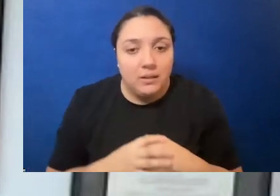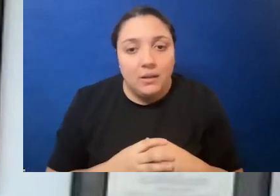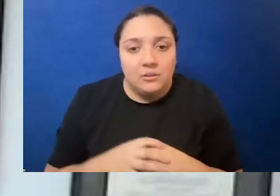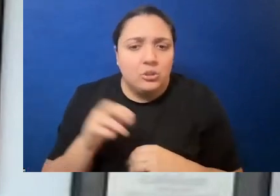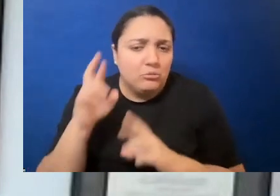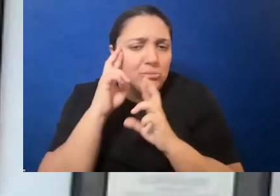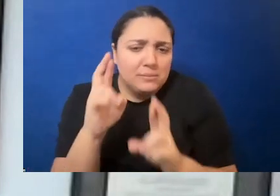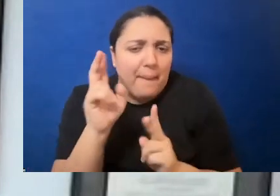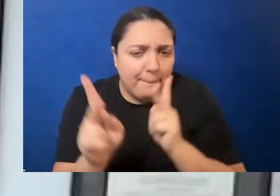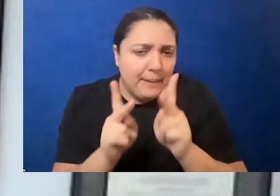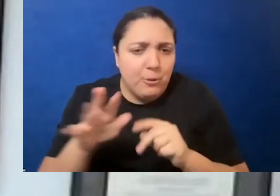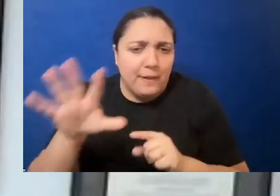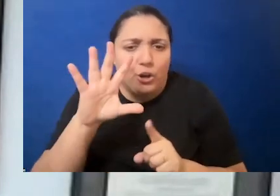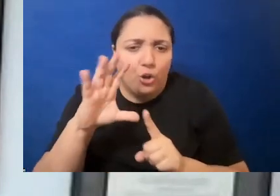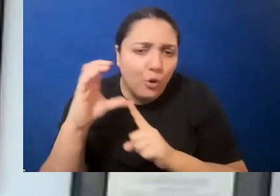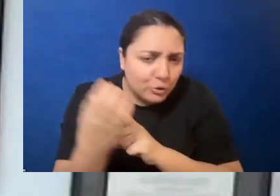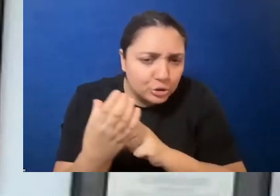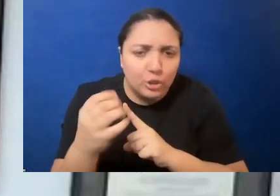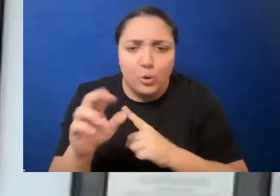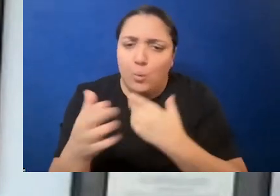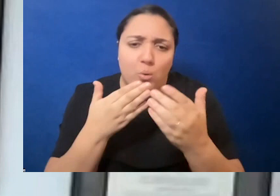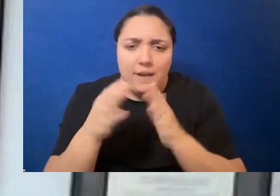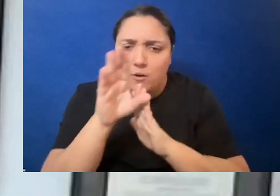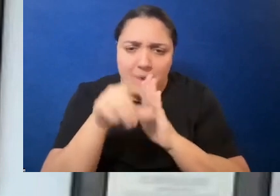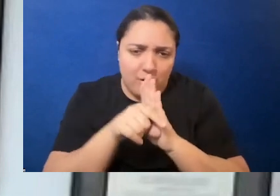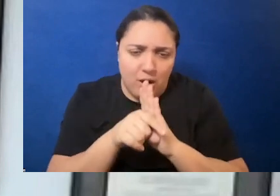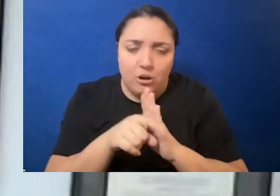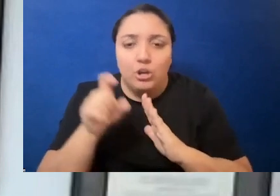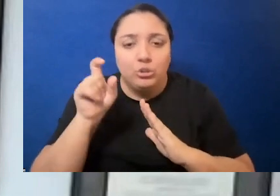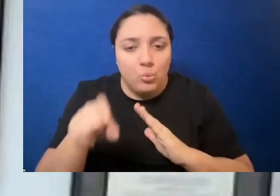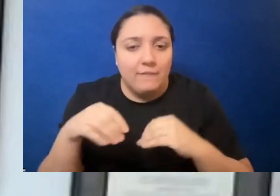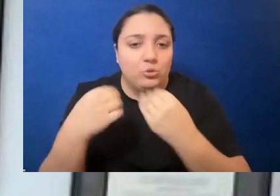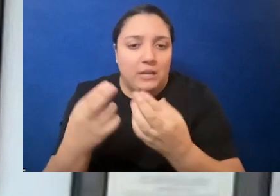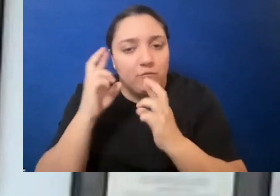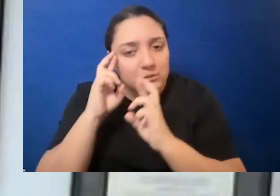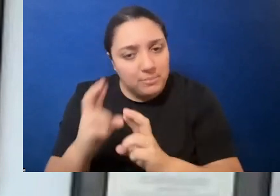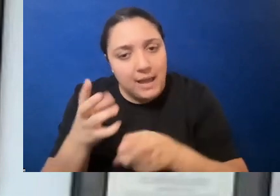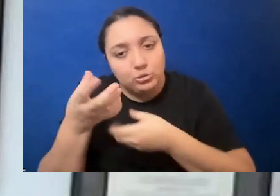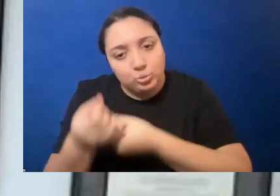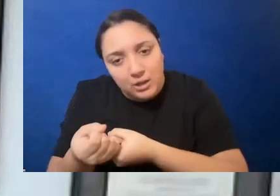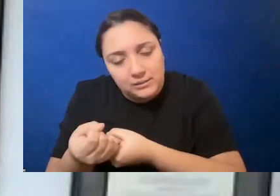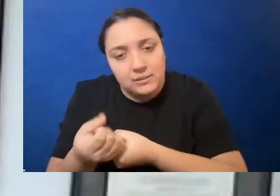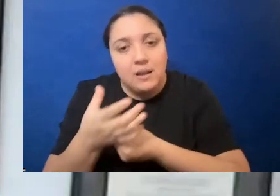YOU KNOW, YOU RESPECT EVERYONE'S BACKGROUND ON THIS, TOUGH